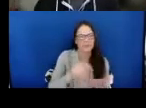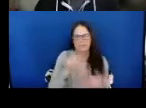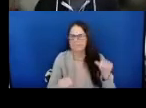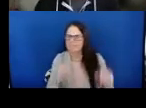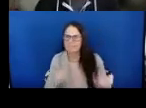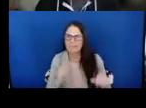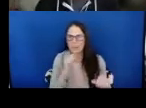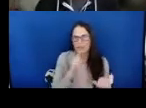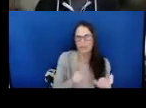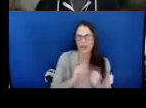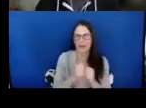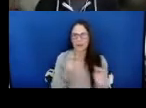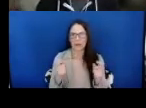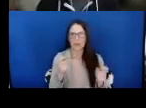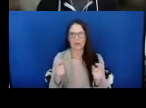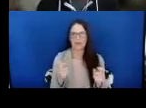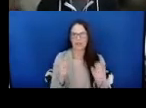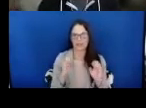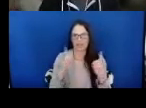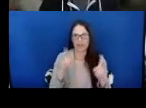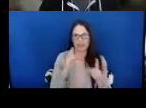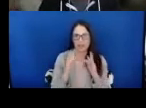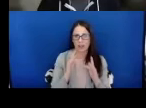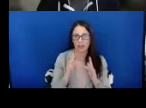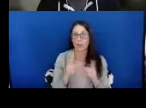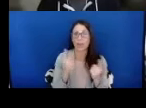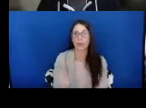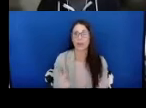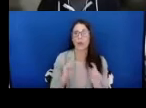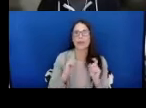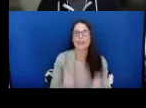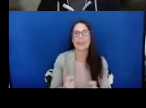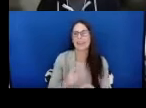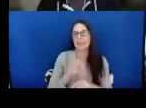education online, so they just gave enrichment activities rather than official instructional